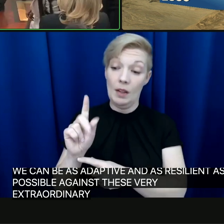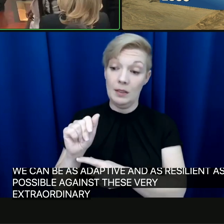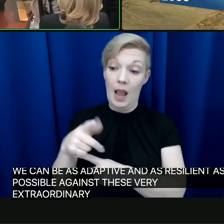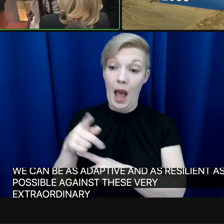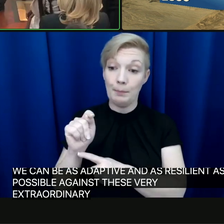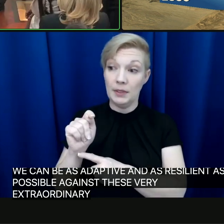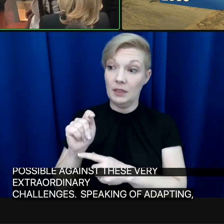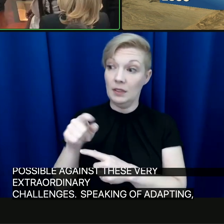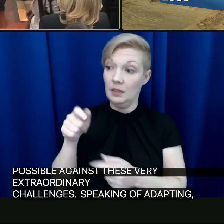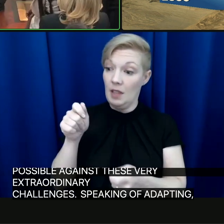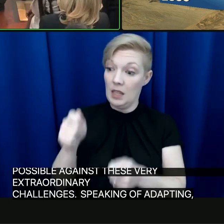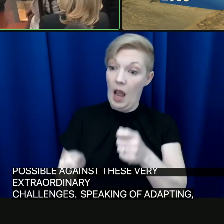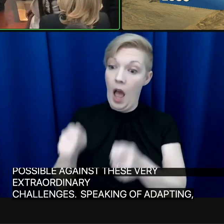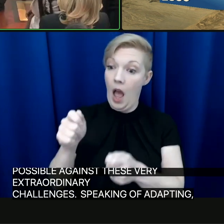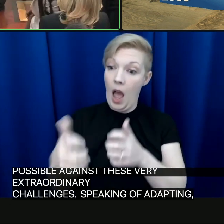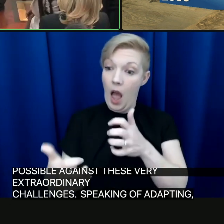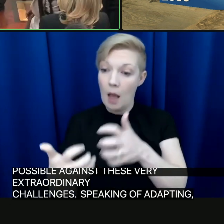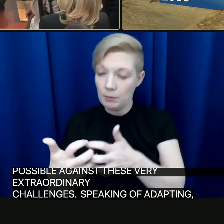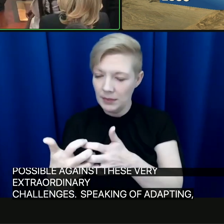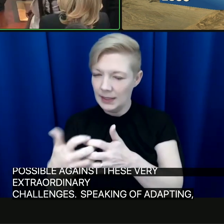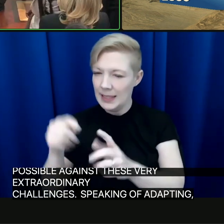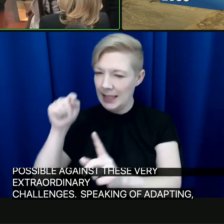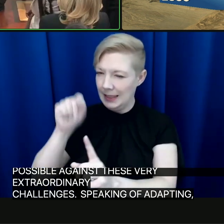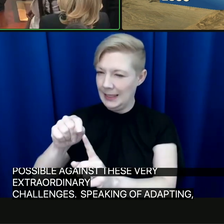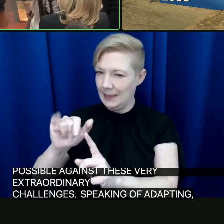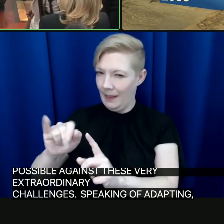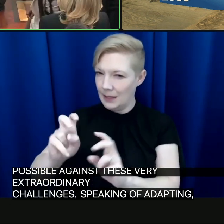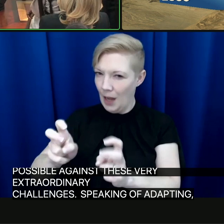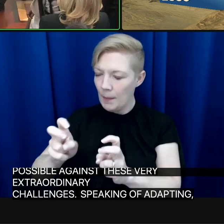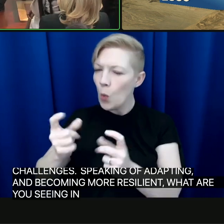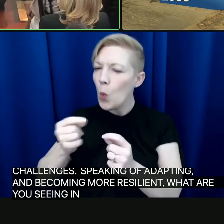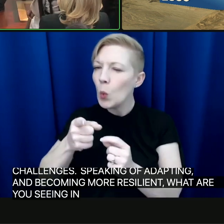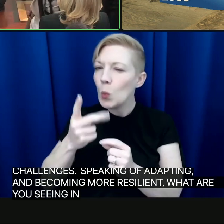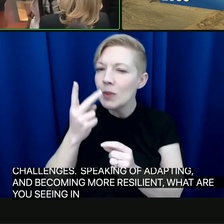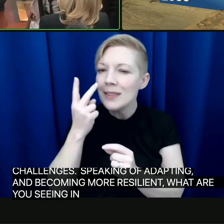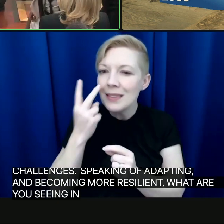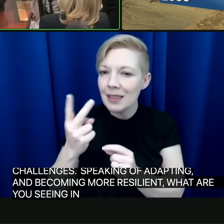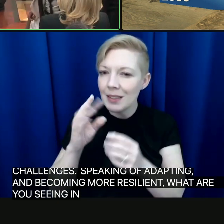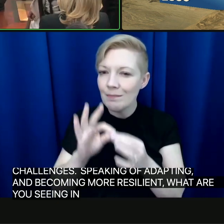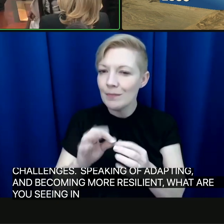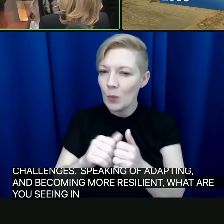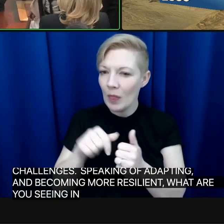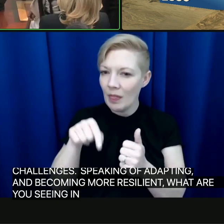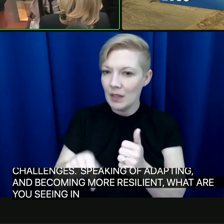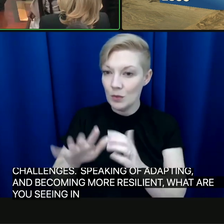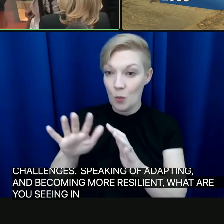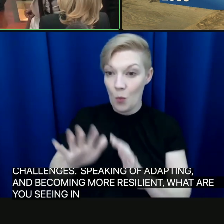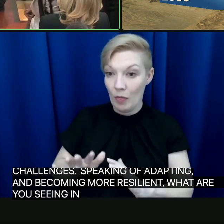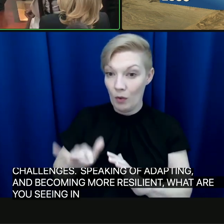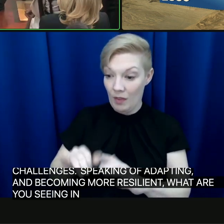what are you seeing in addition to seeing this weather and this and the effects on the climate take hold?